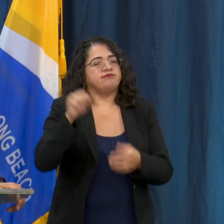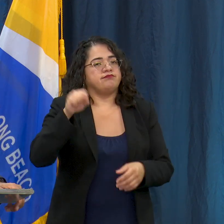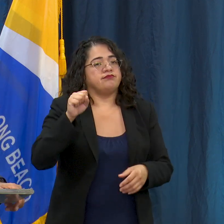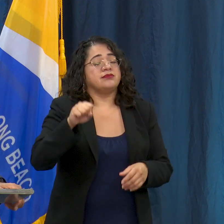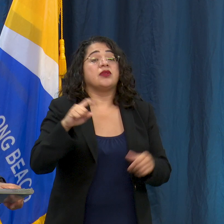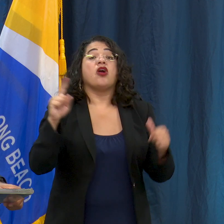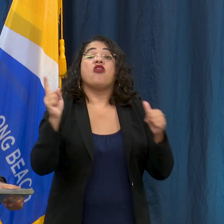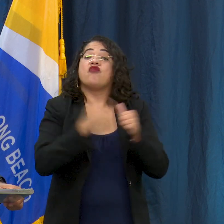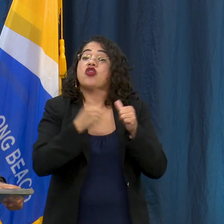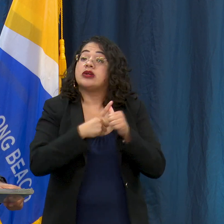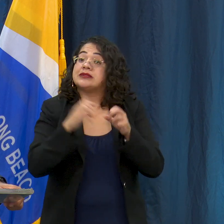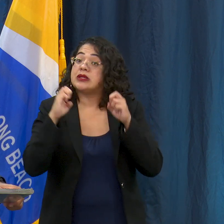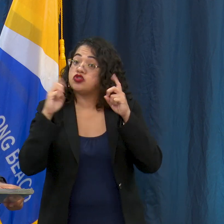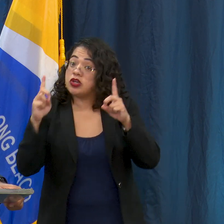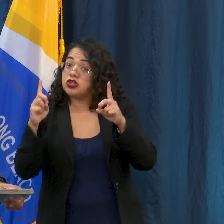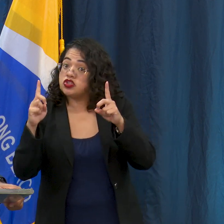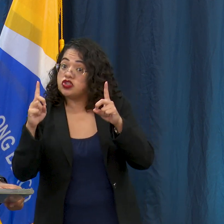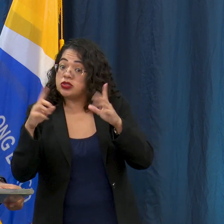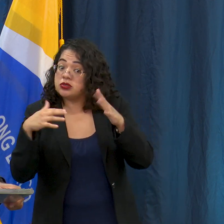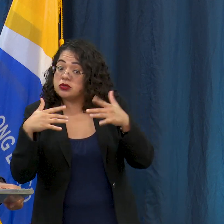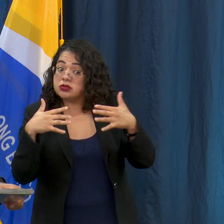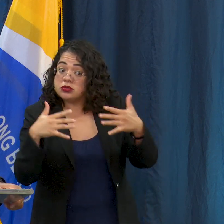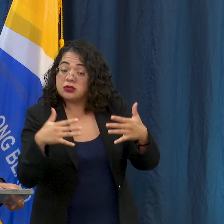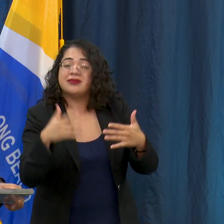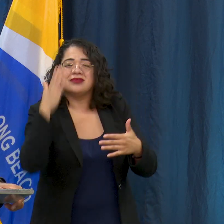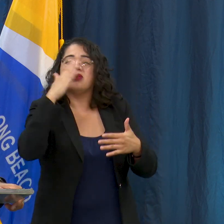visits just to ensure that people are complying and to give folks an